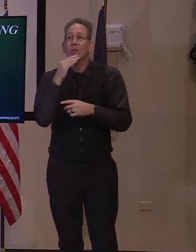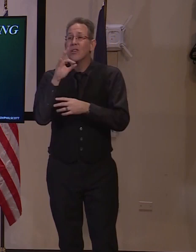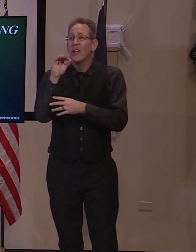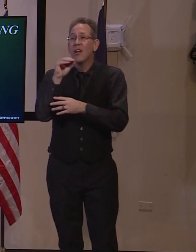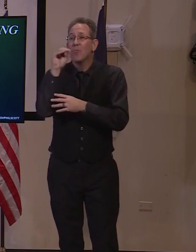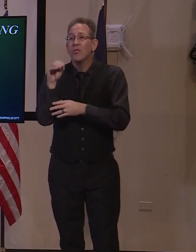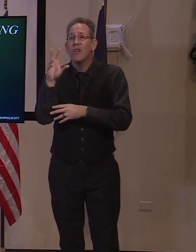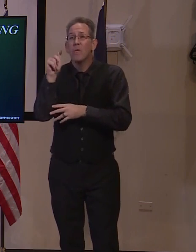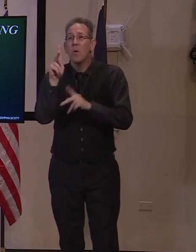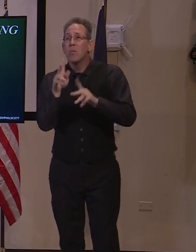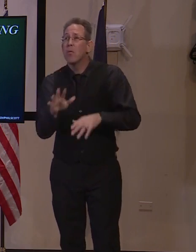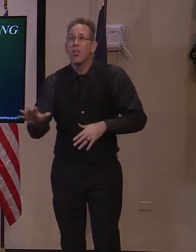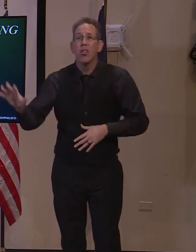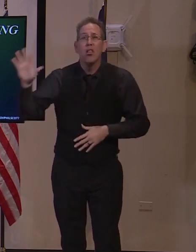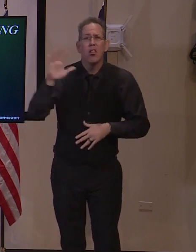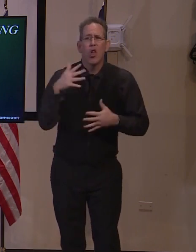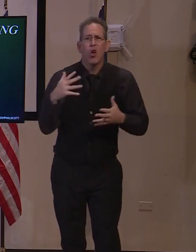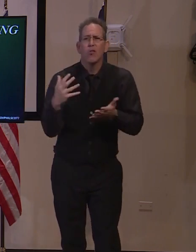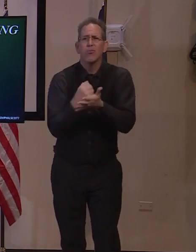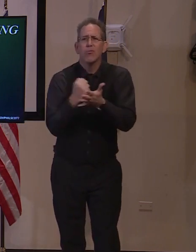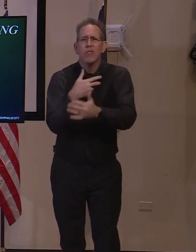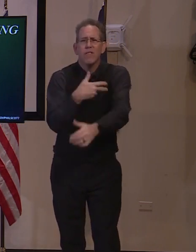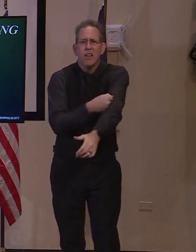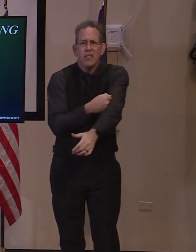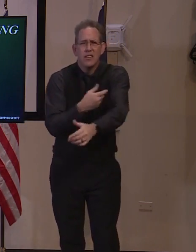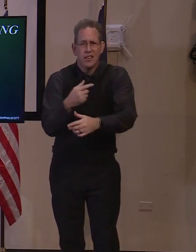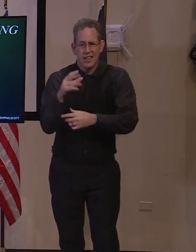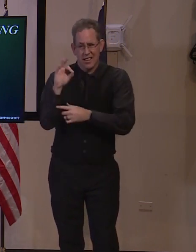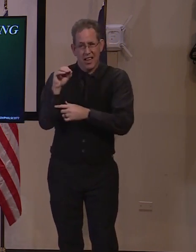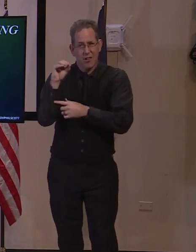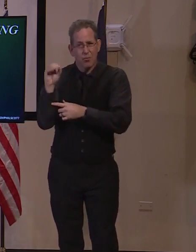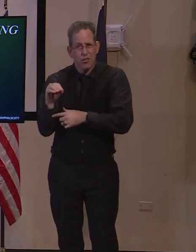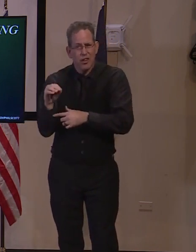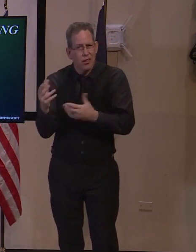and we're not alone here as president, Biden, in most other states have taken